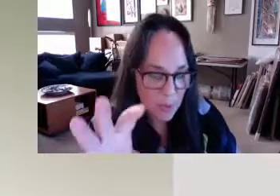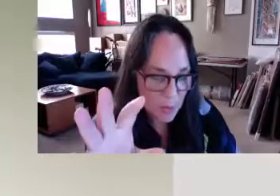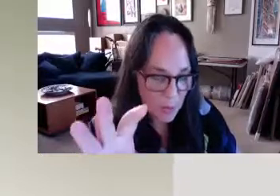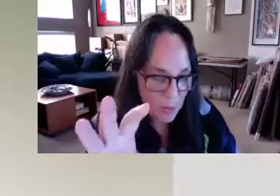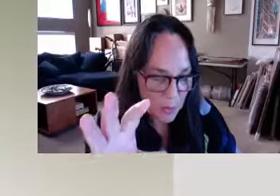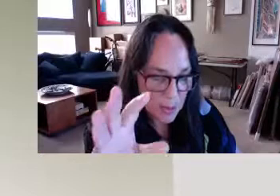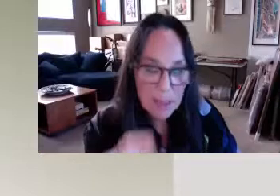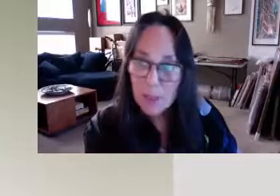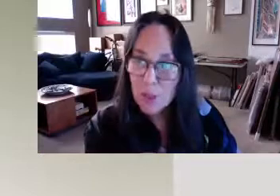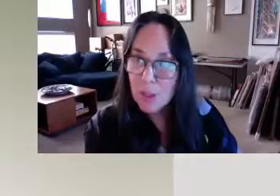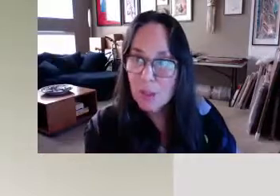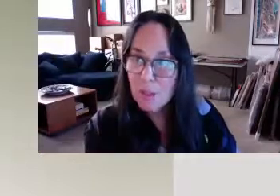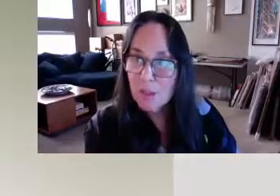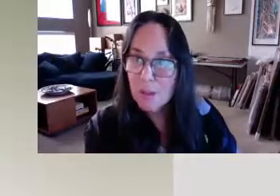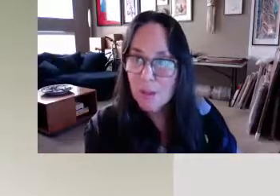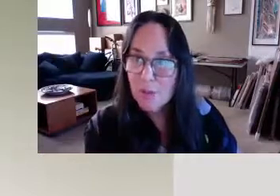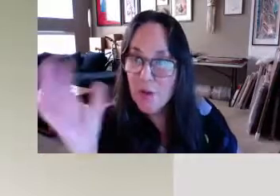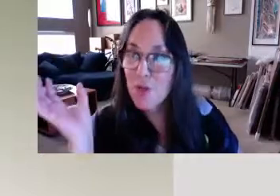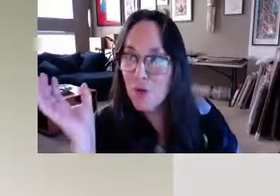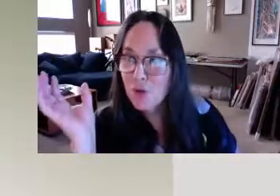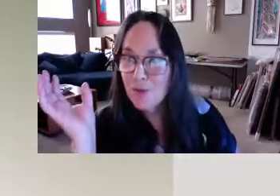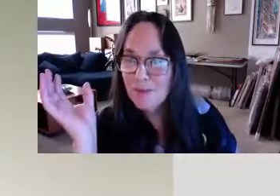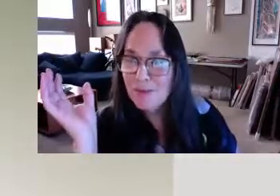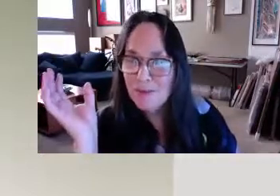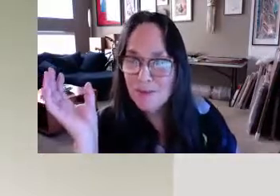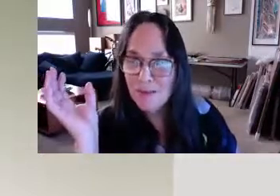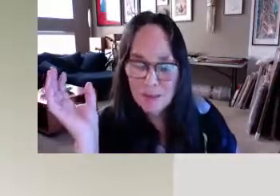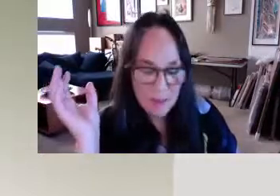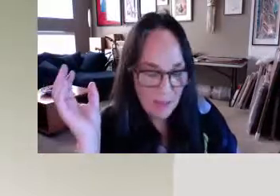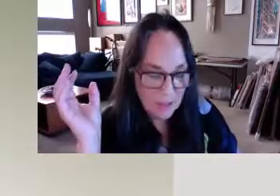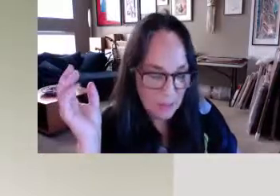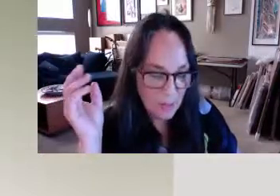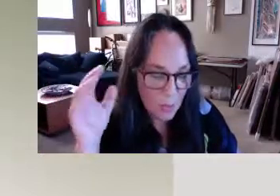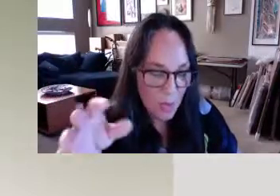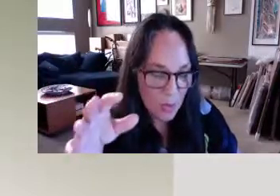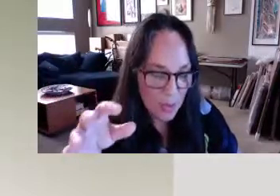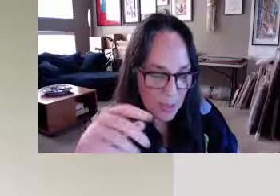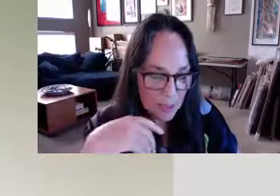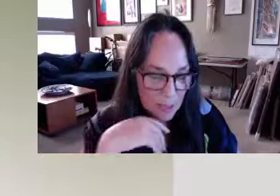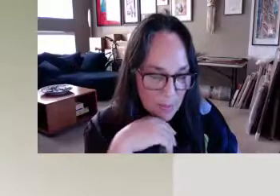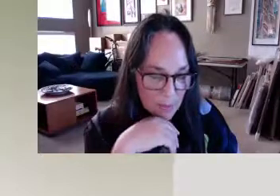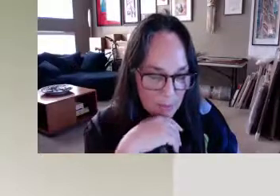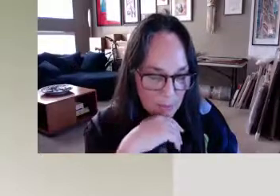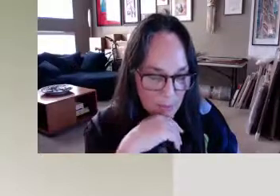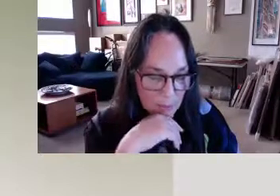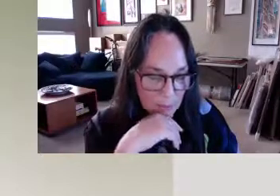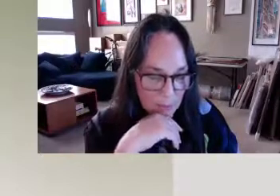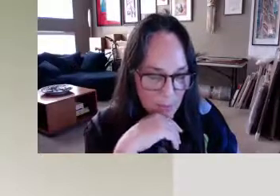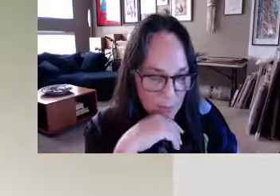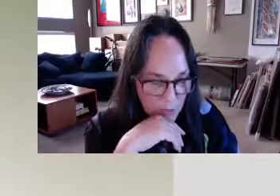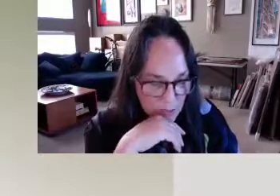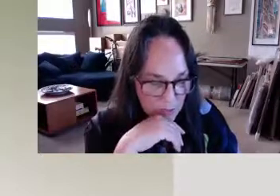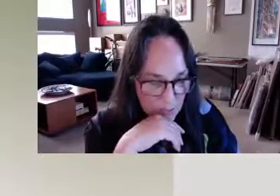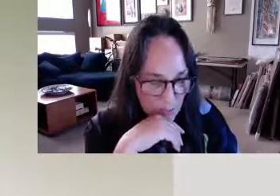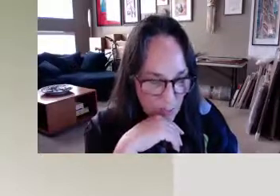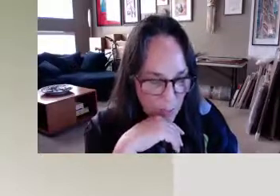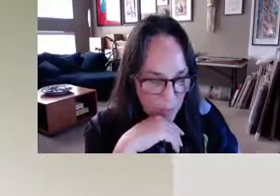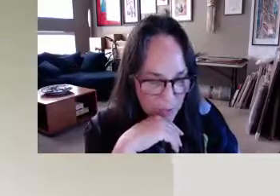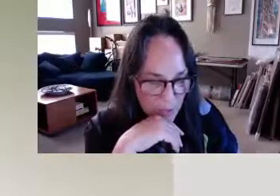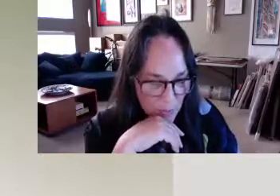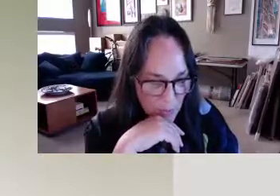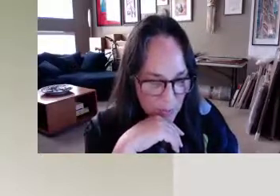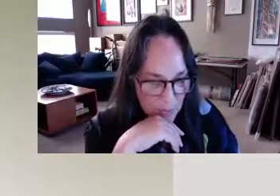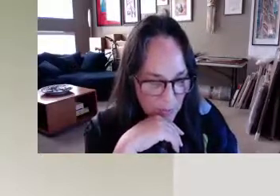you know the indigenous figure and no longer being sort of wounded , no longer being these wounded